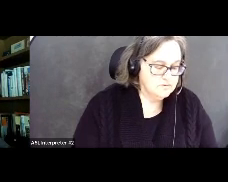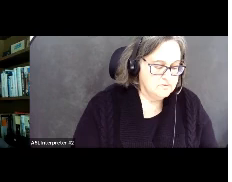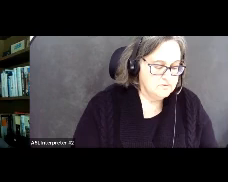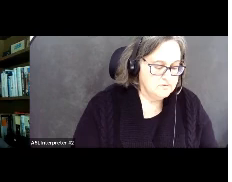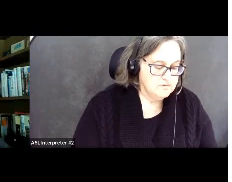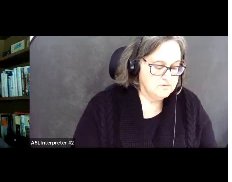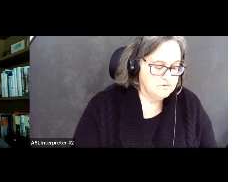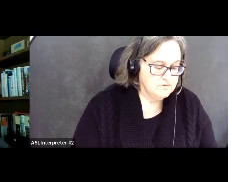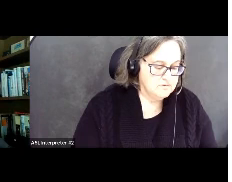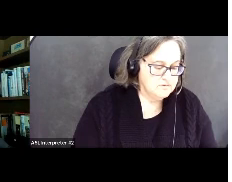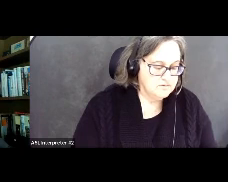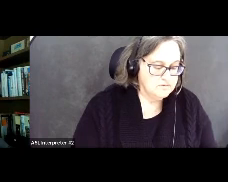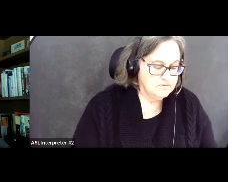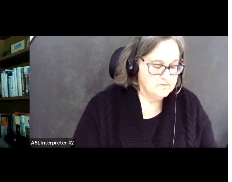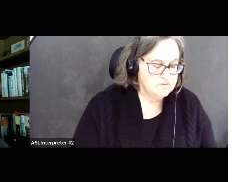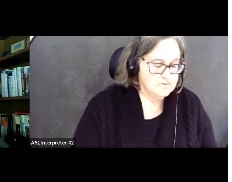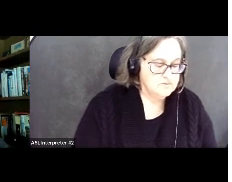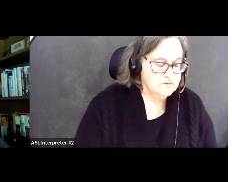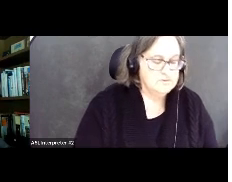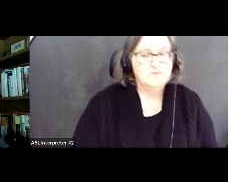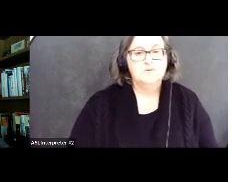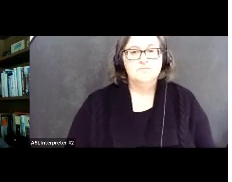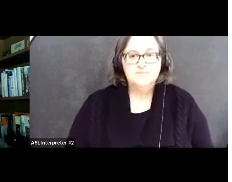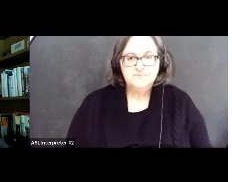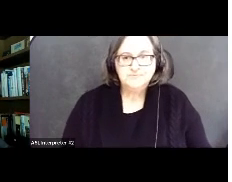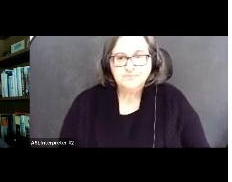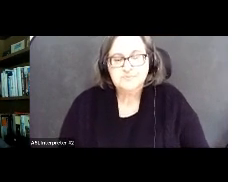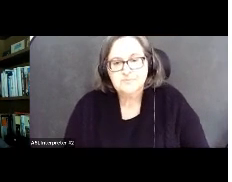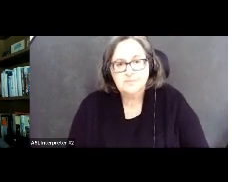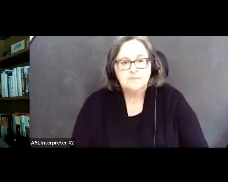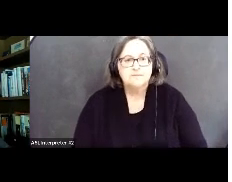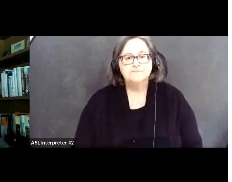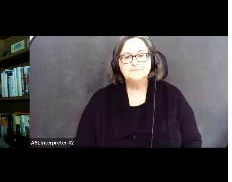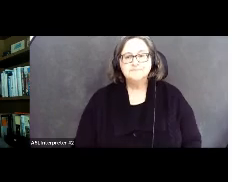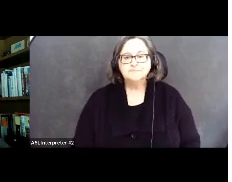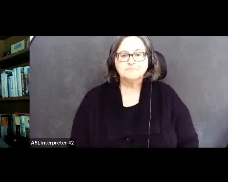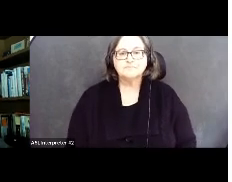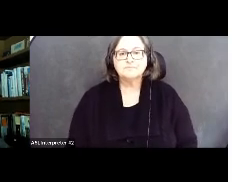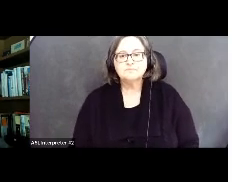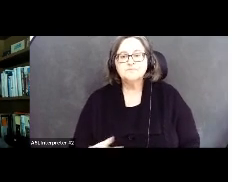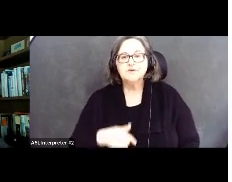cursor. To post questions and communicate with the hosts. There will be a Q&A session